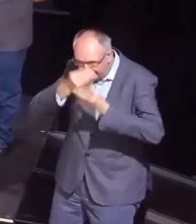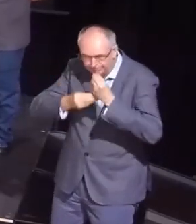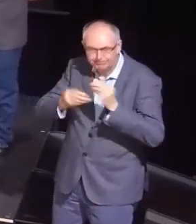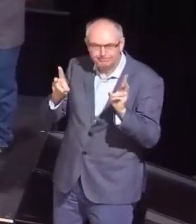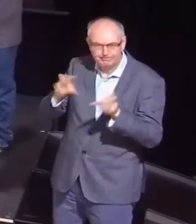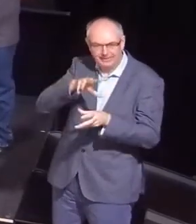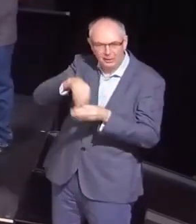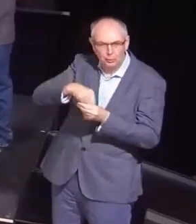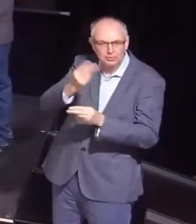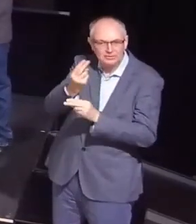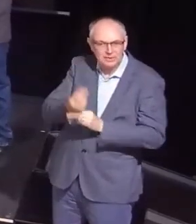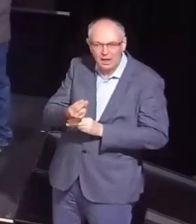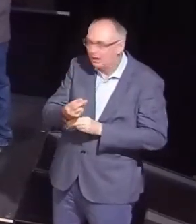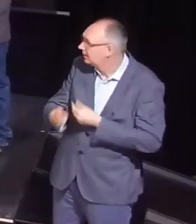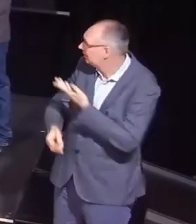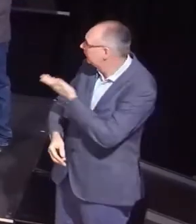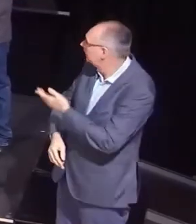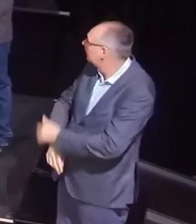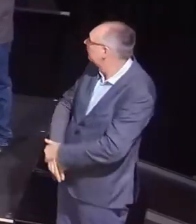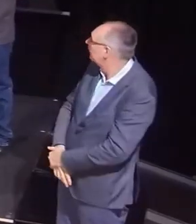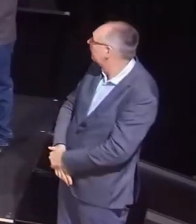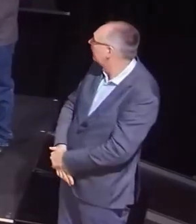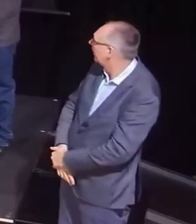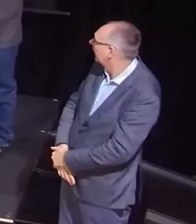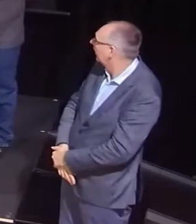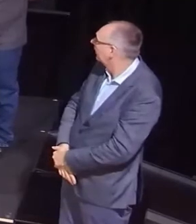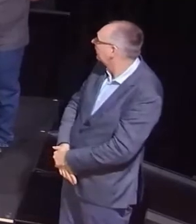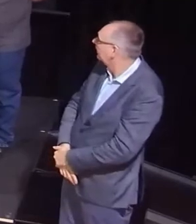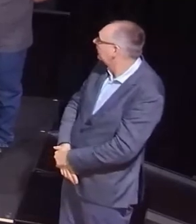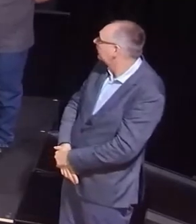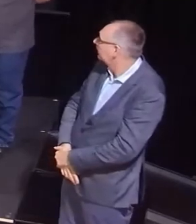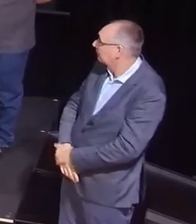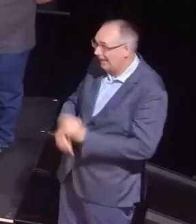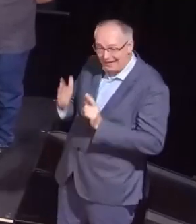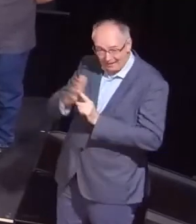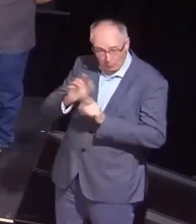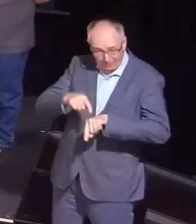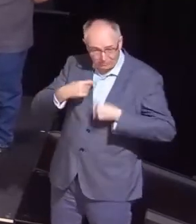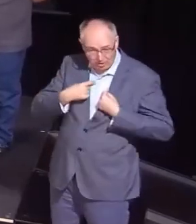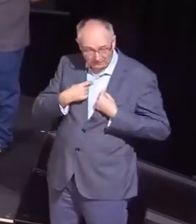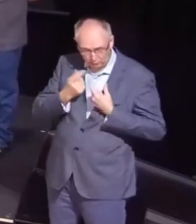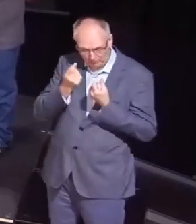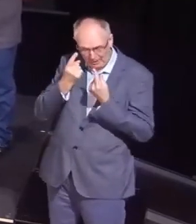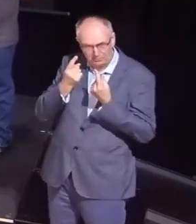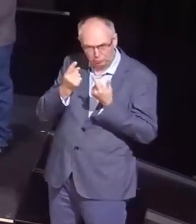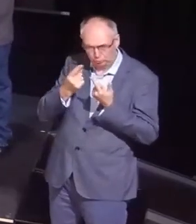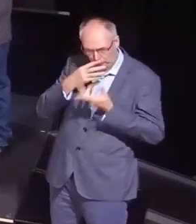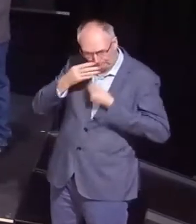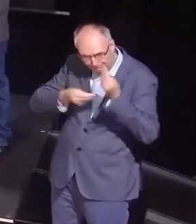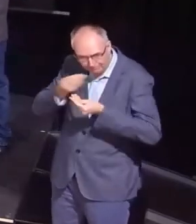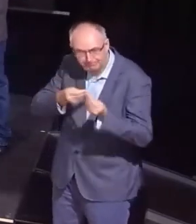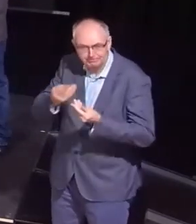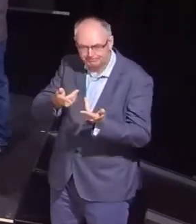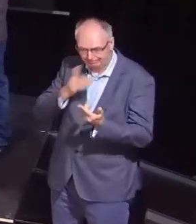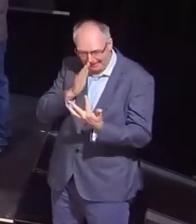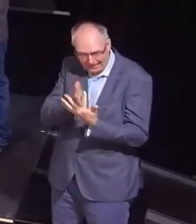It was really important to us to be able to able to teach people about game accessibility, introduce people to topics maybe they didn't about.